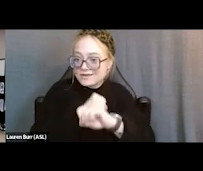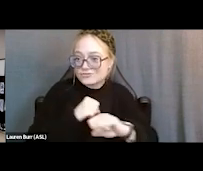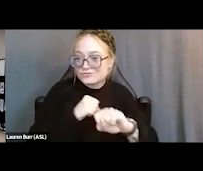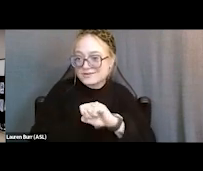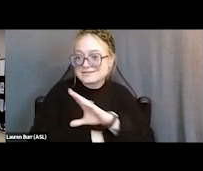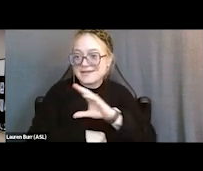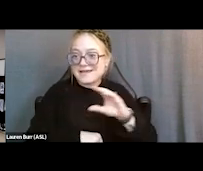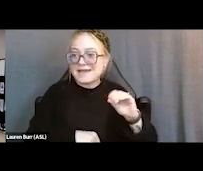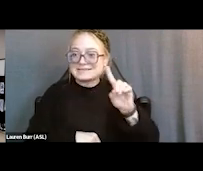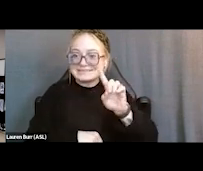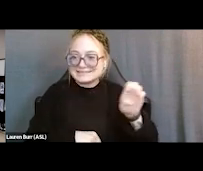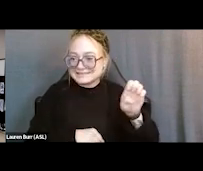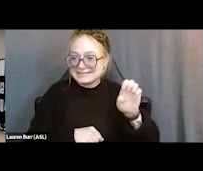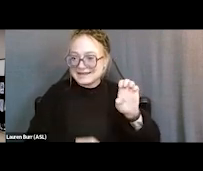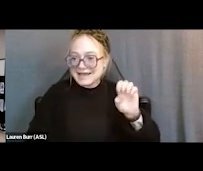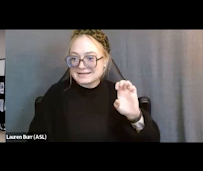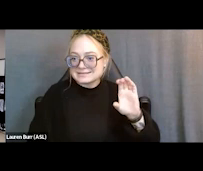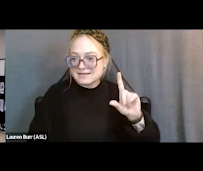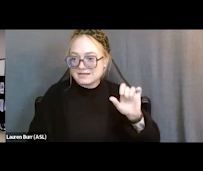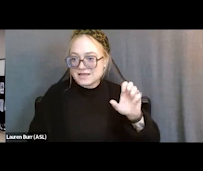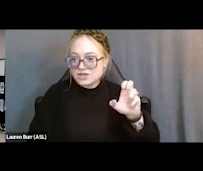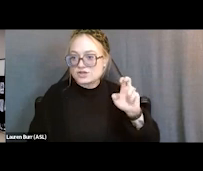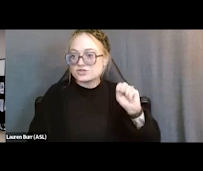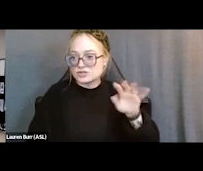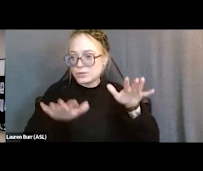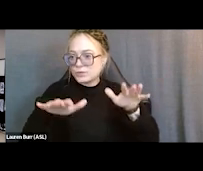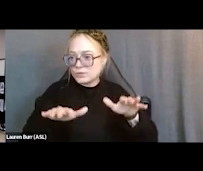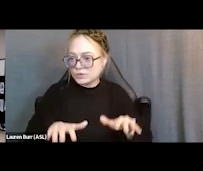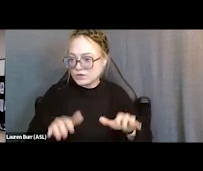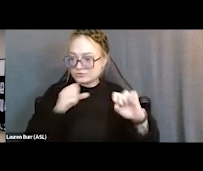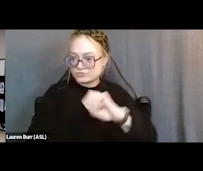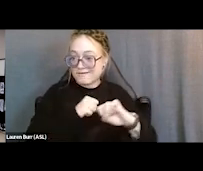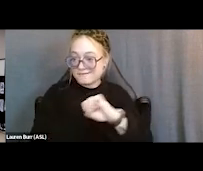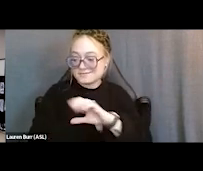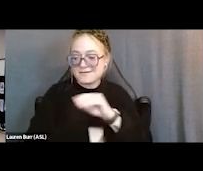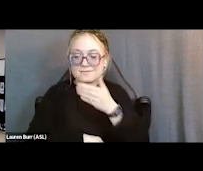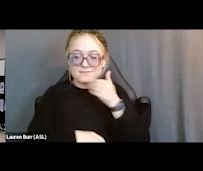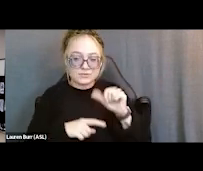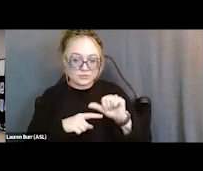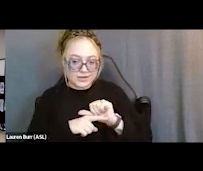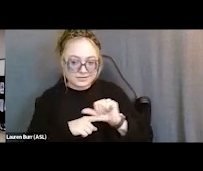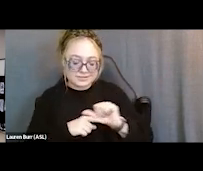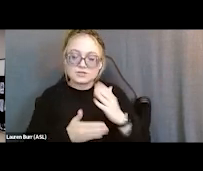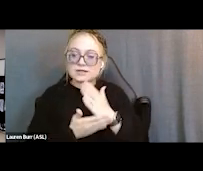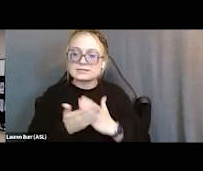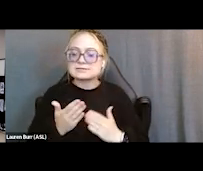strategies and then also some best practices or some practical skills that you can use